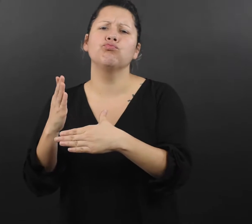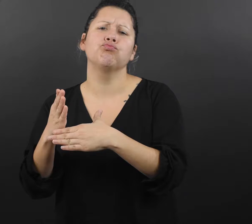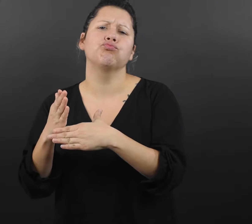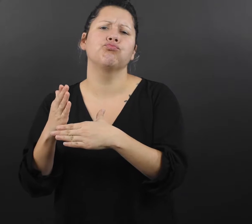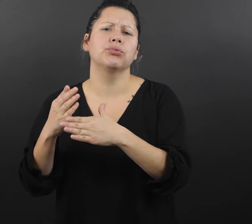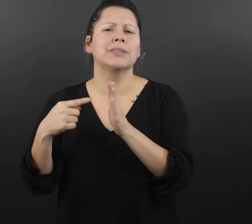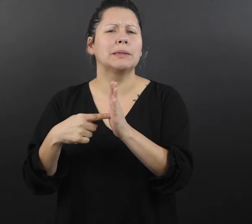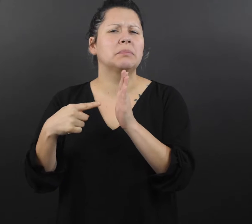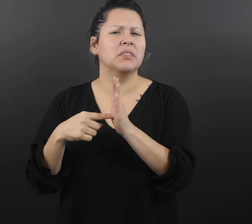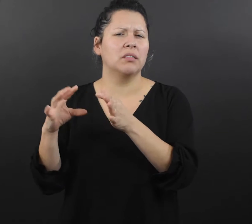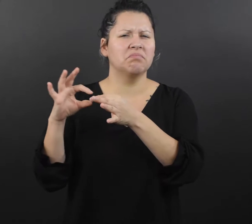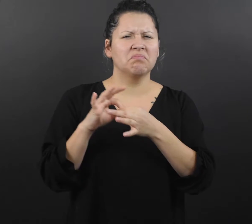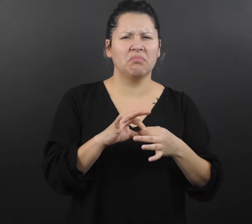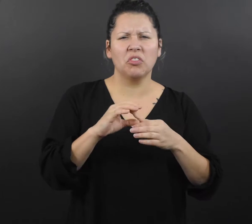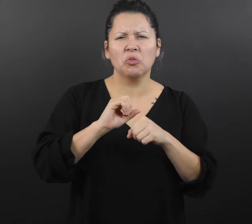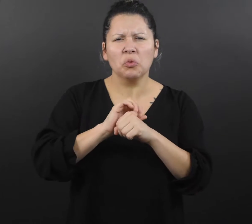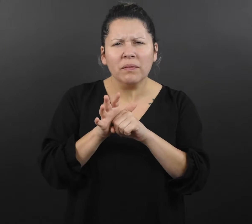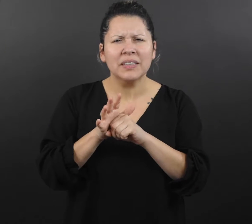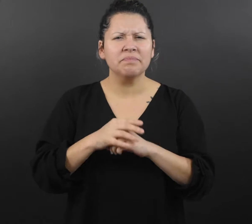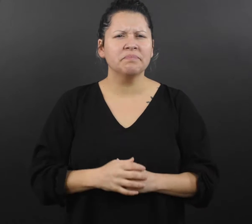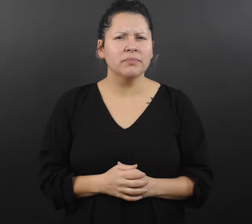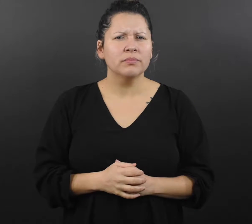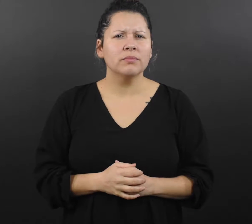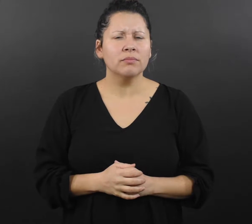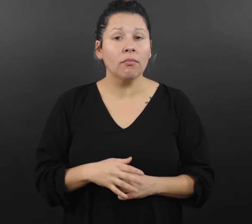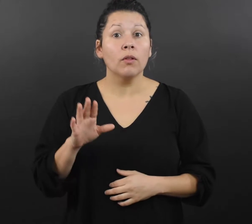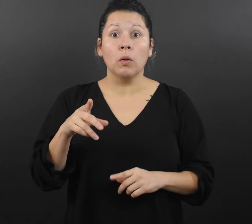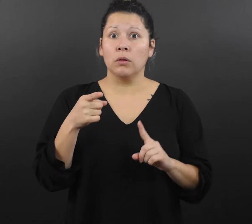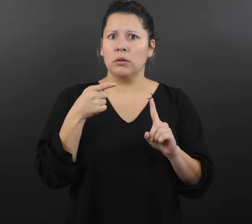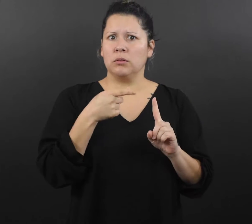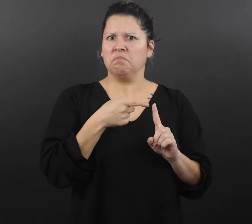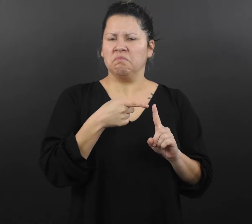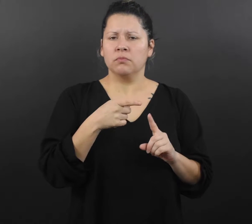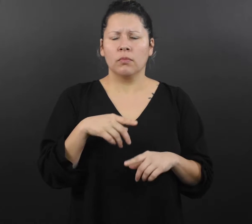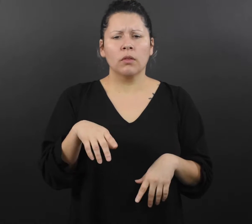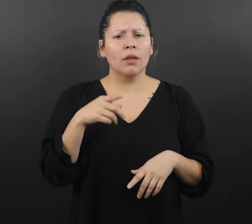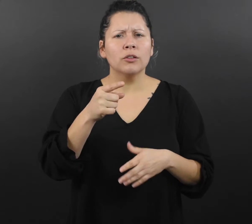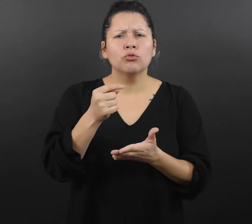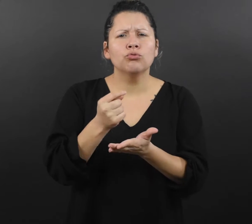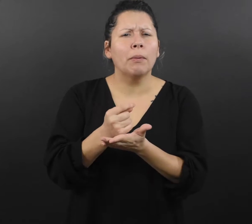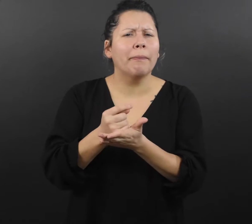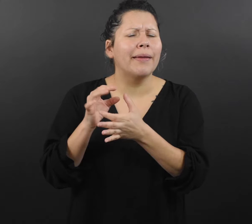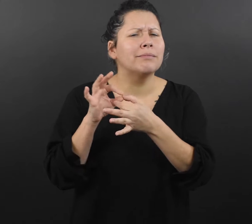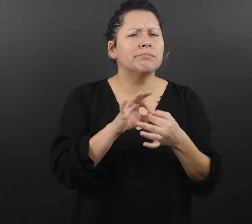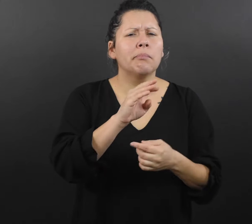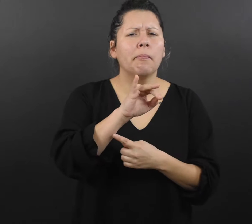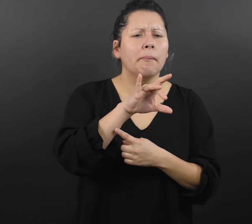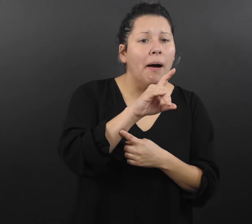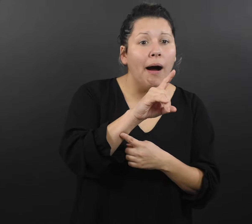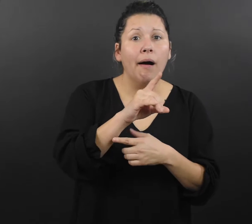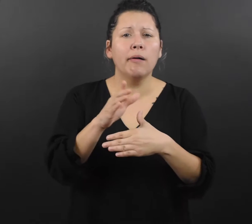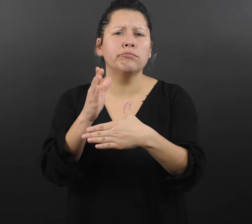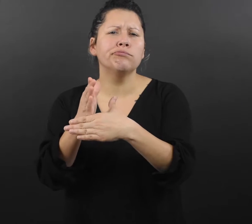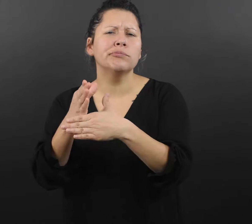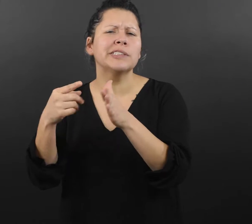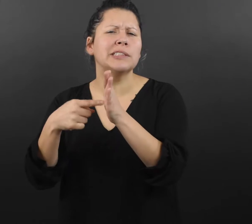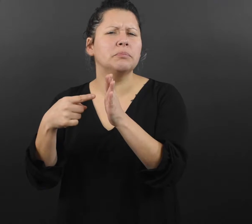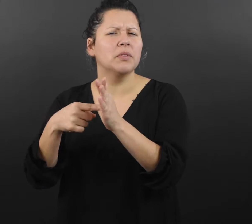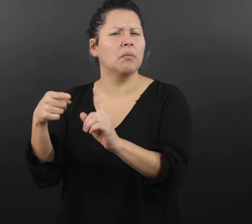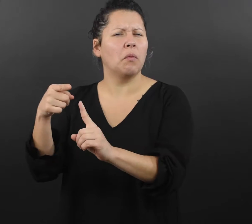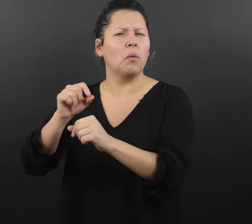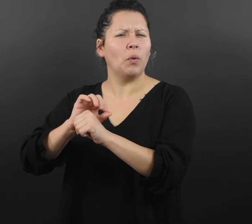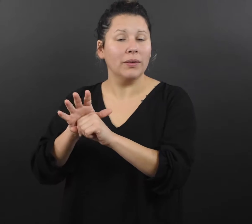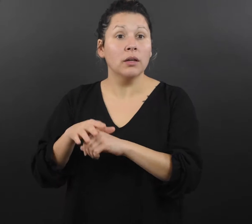● Treatment of mild to moderate symptoms of COVID-19.